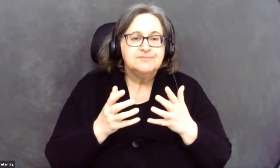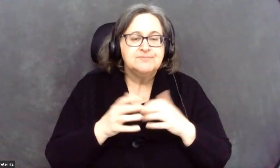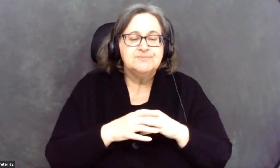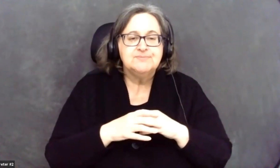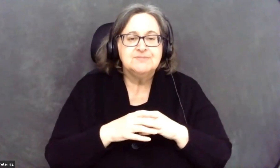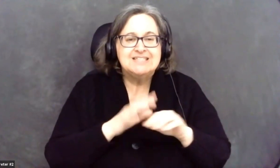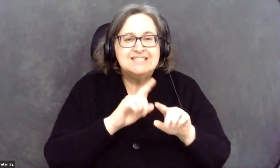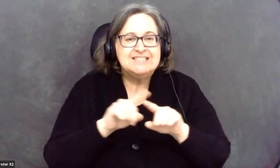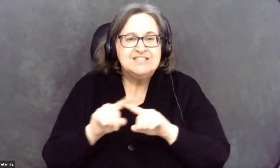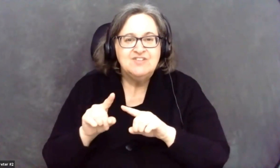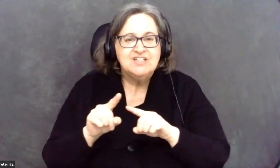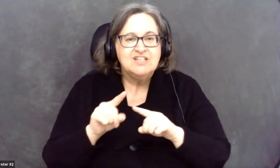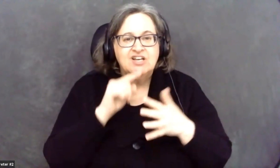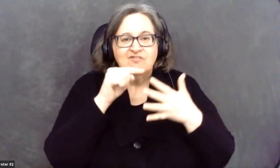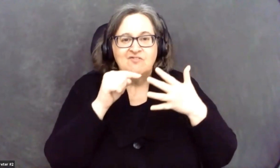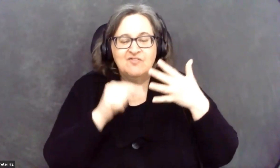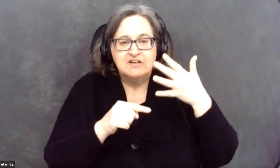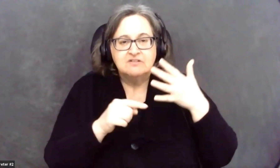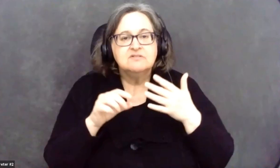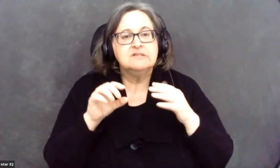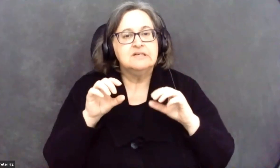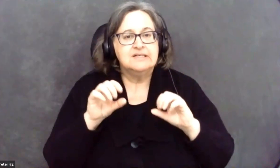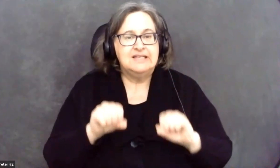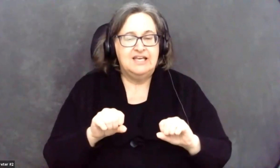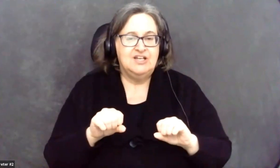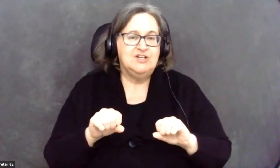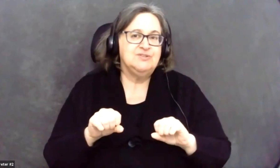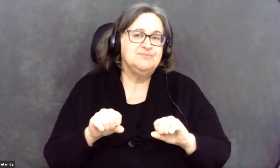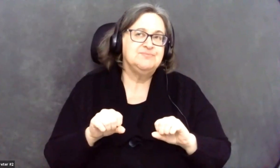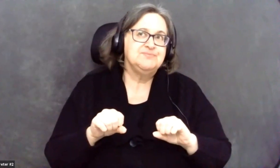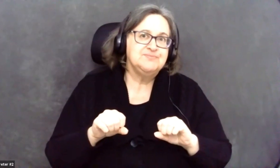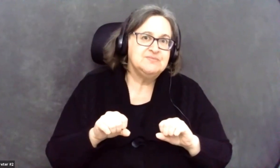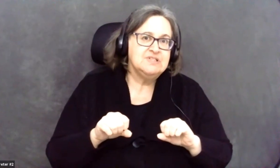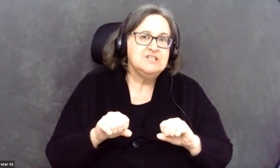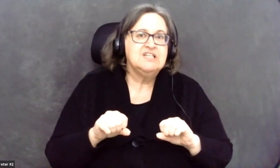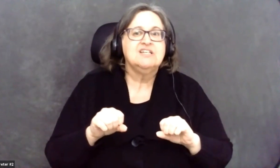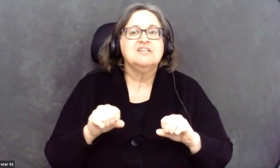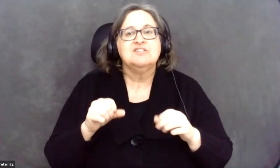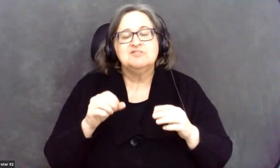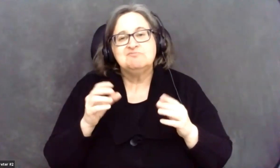different factors which can create compounded and even greater health